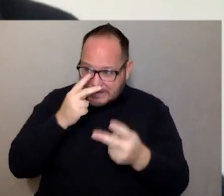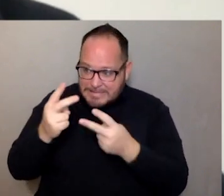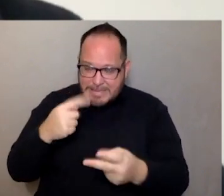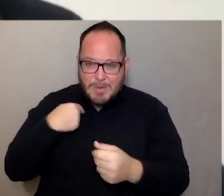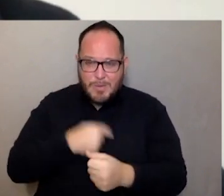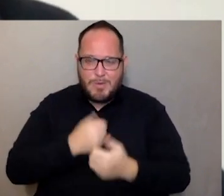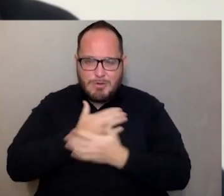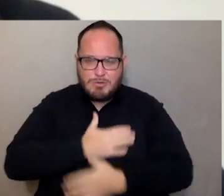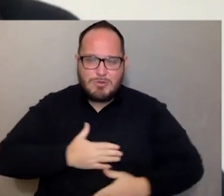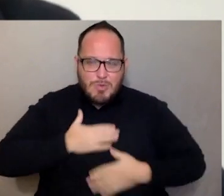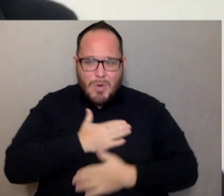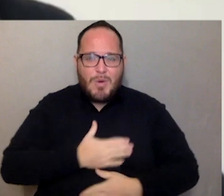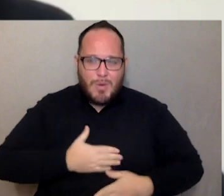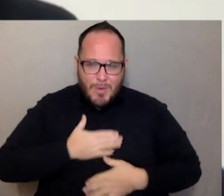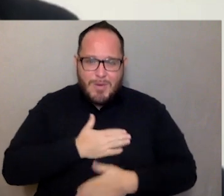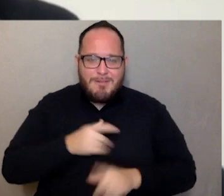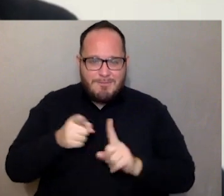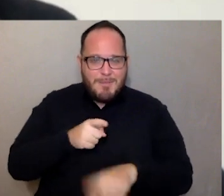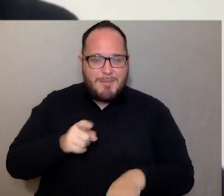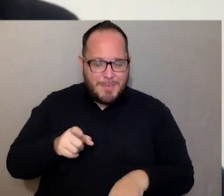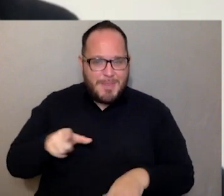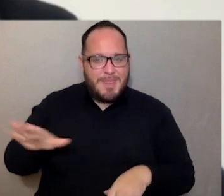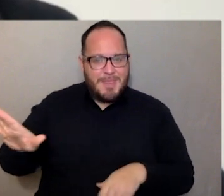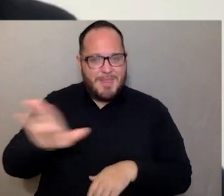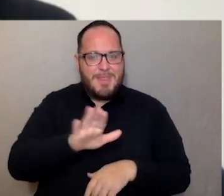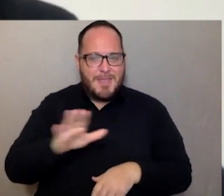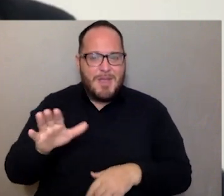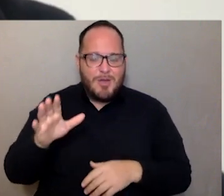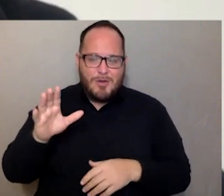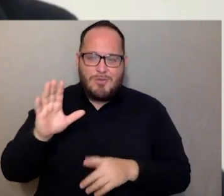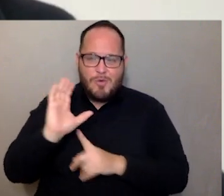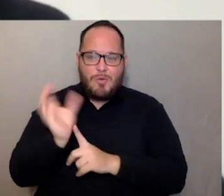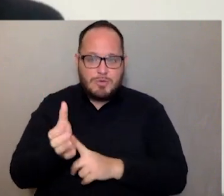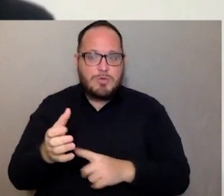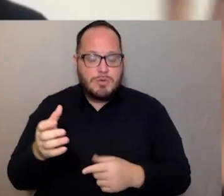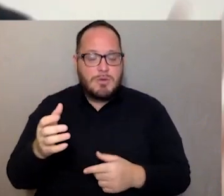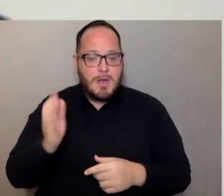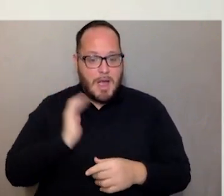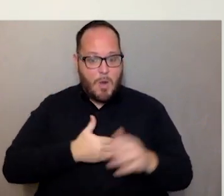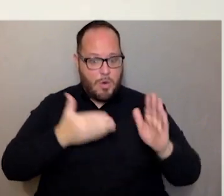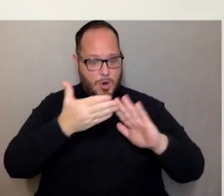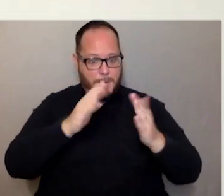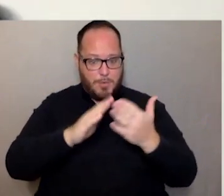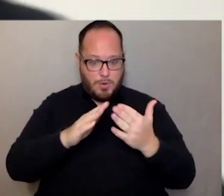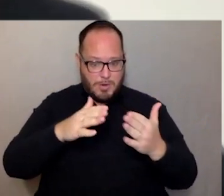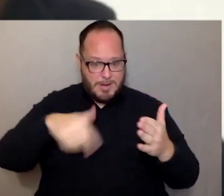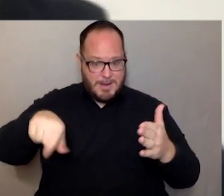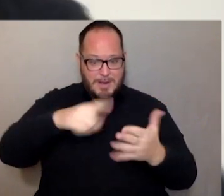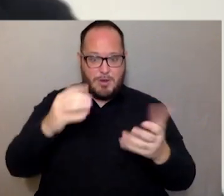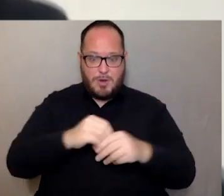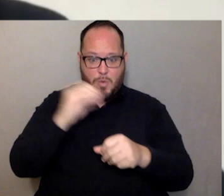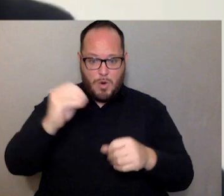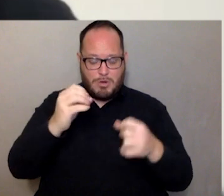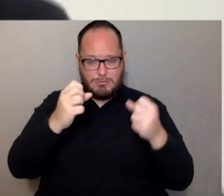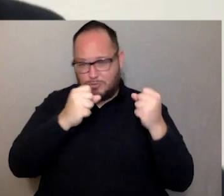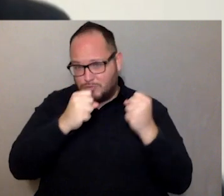COMMUNITIES IN OREGON ARE STRONG BECAUSE THEY'RE DIVERSE. HOWEVER, DESPITE ALL OF THESE INCREDIBLY IMPORTANT